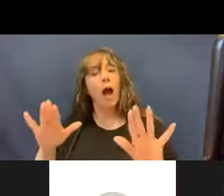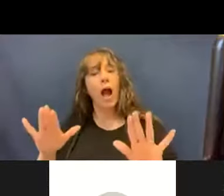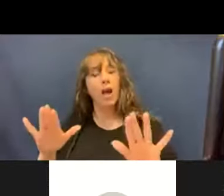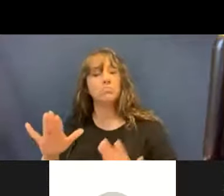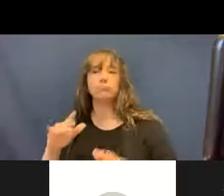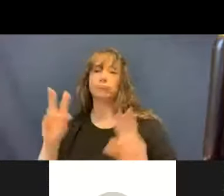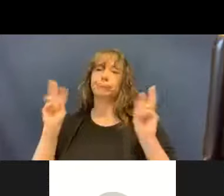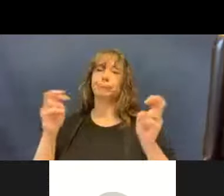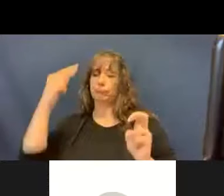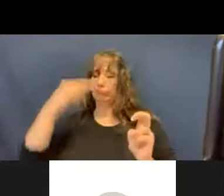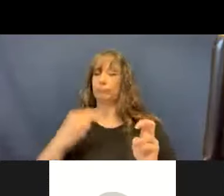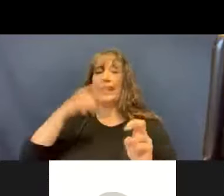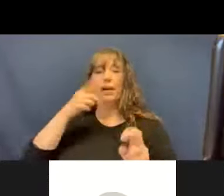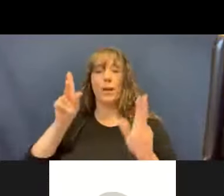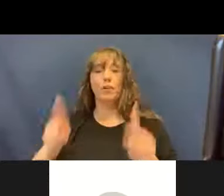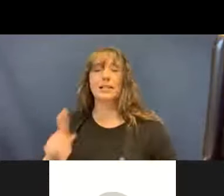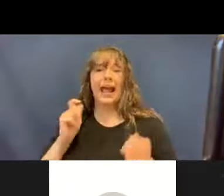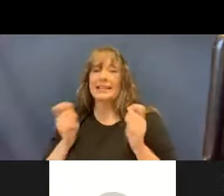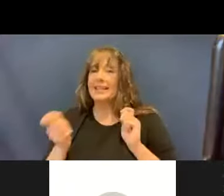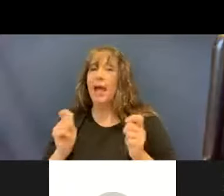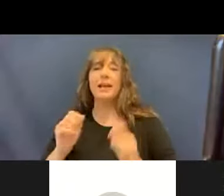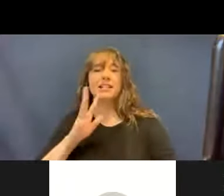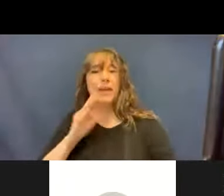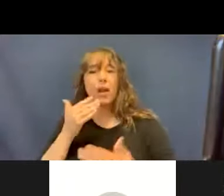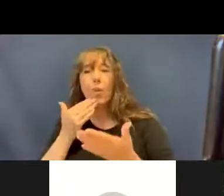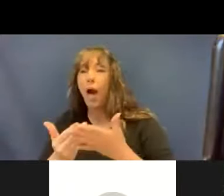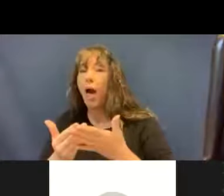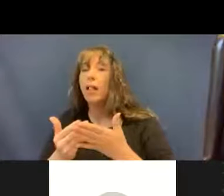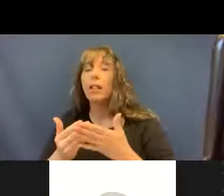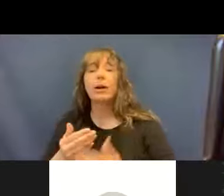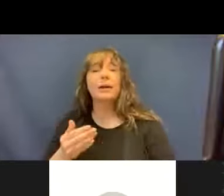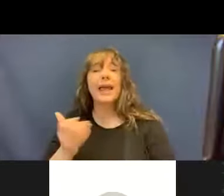person. I adapt very well. I can speak well. So everyone makes assumptions that I still